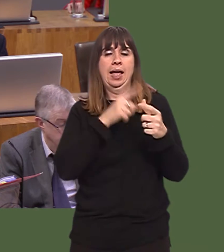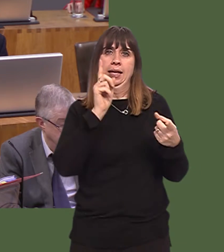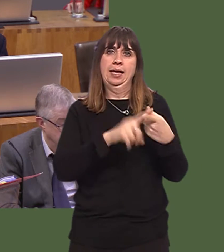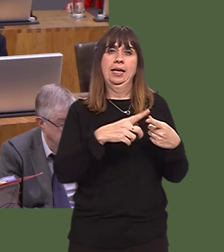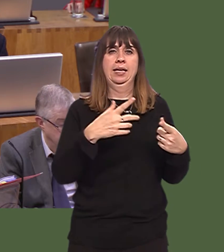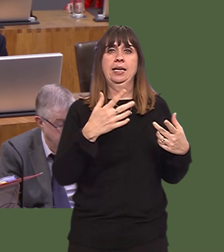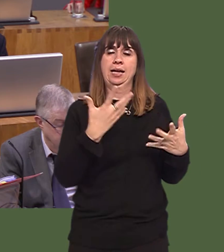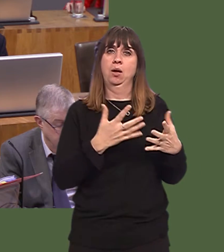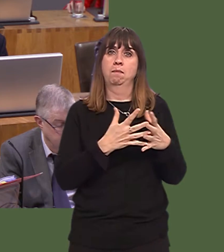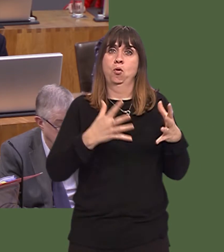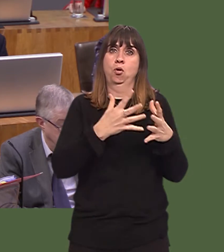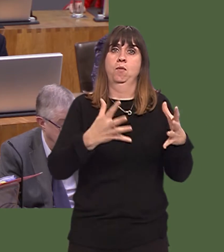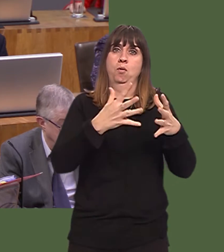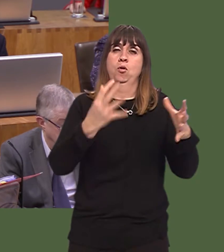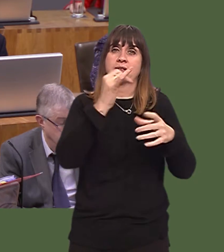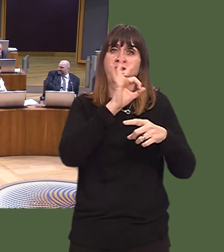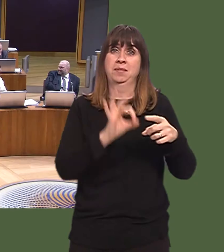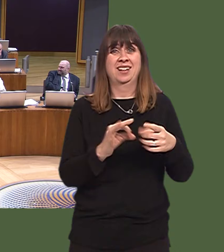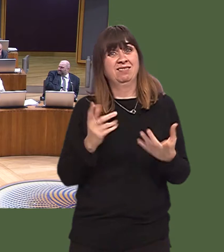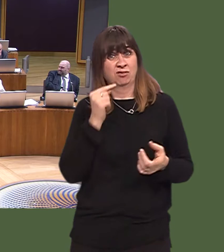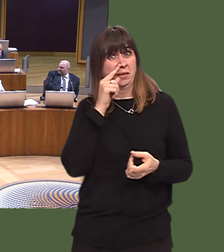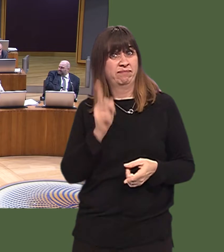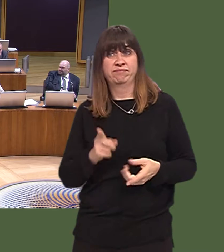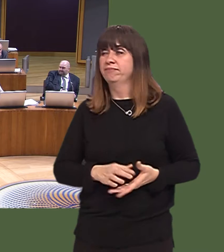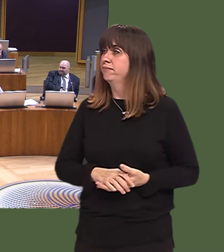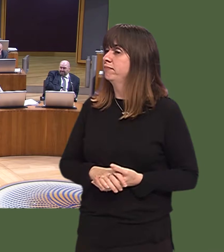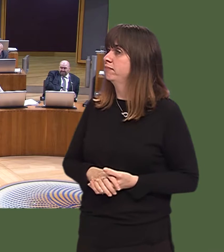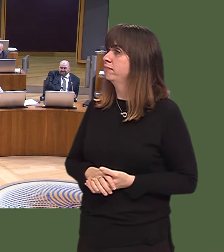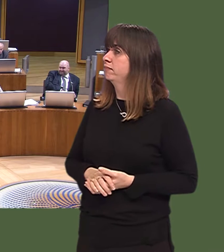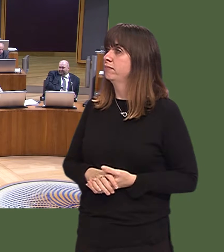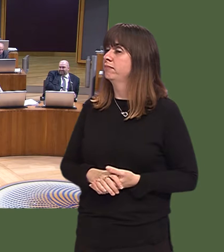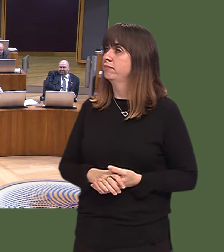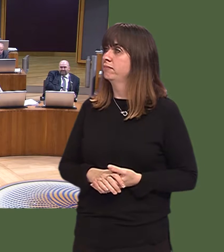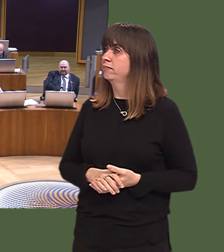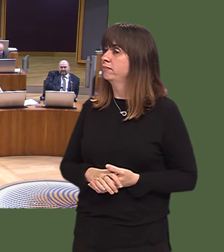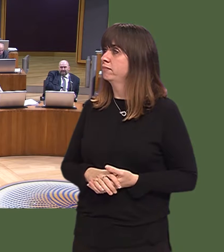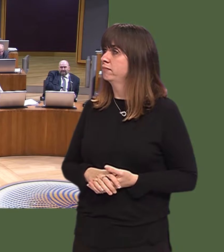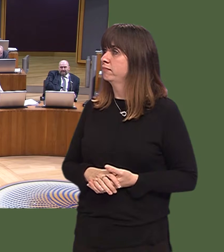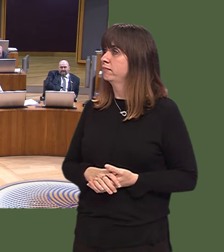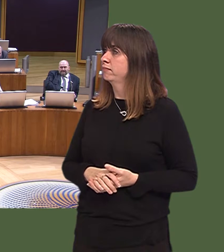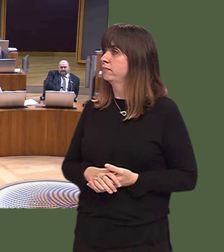been increasing at the rate of 7 per cent a year. Simon Thomas: 5.